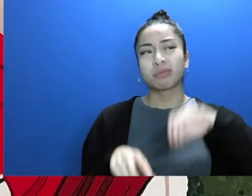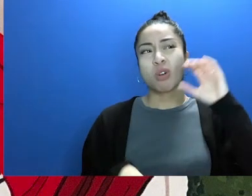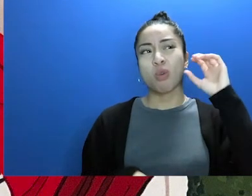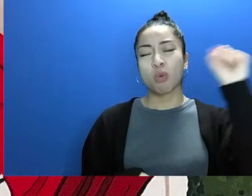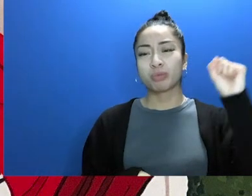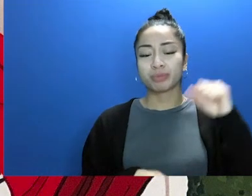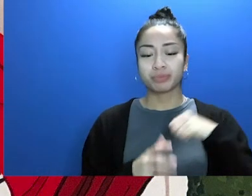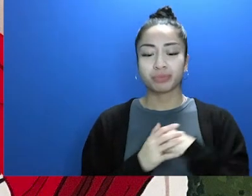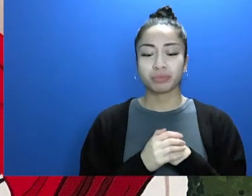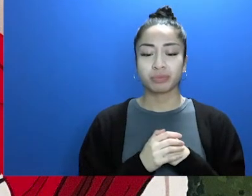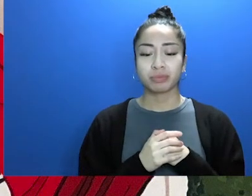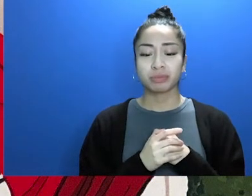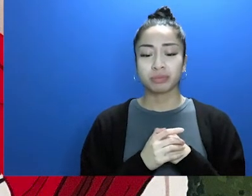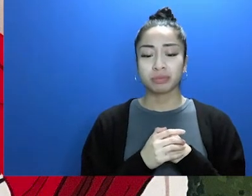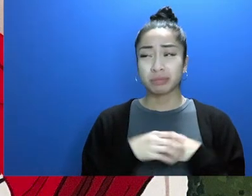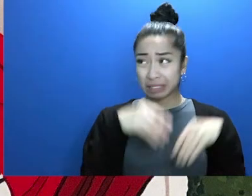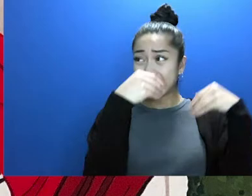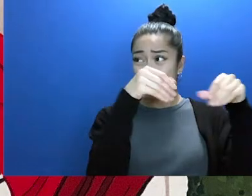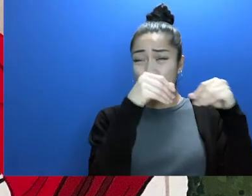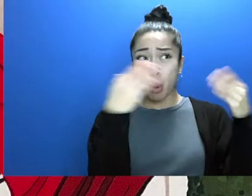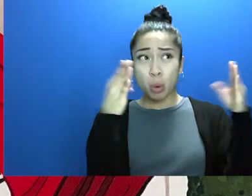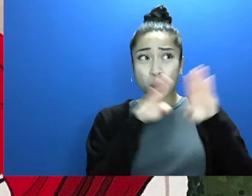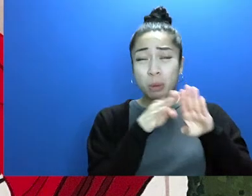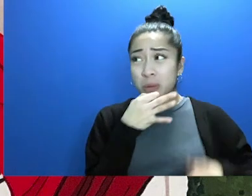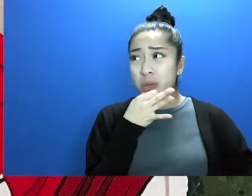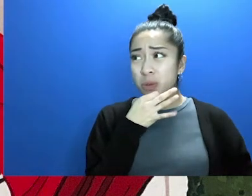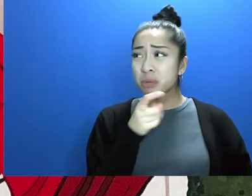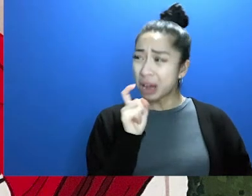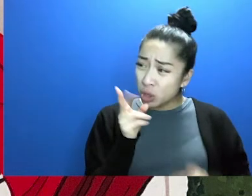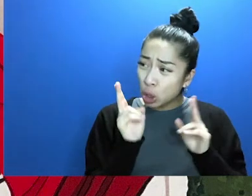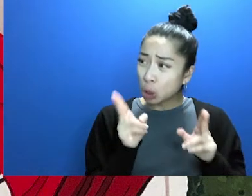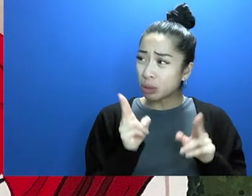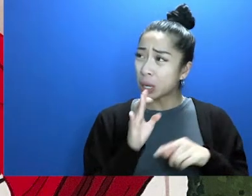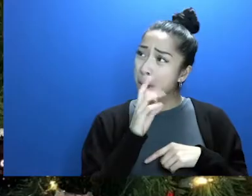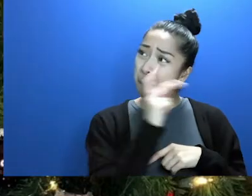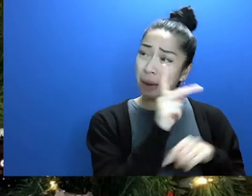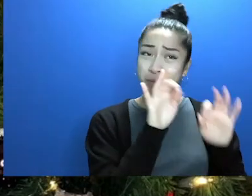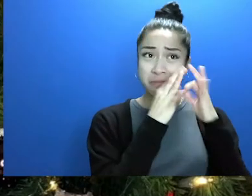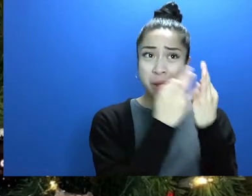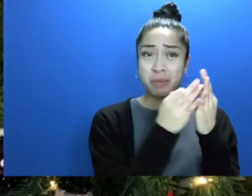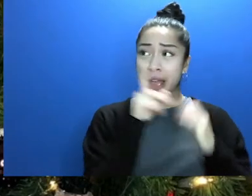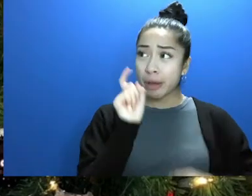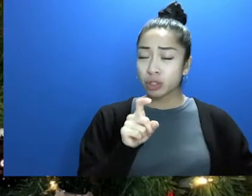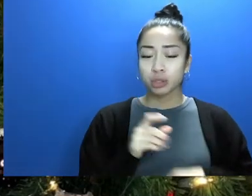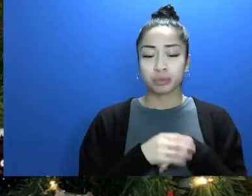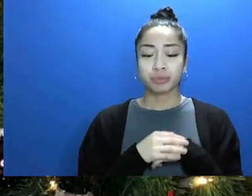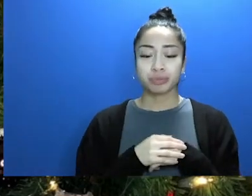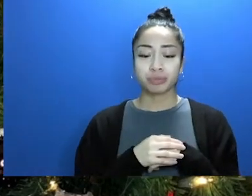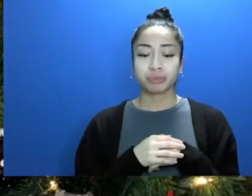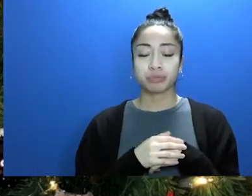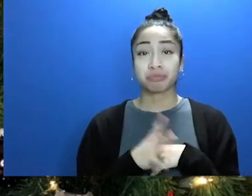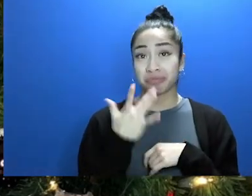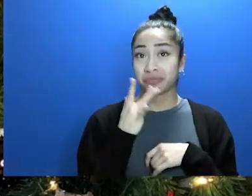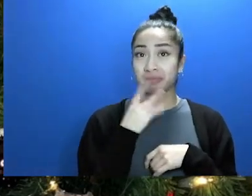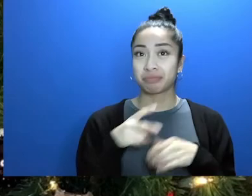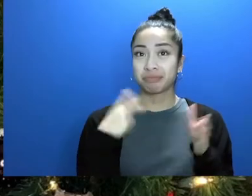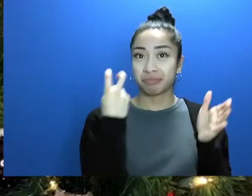cartier closes soon so let's step on it they hitched a ride back with a nice horse named dazzle